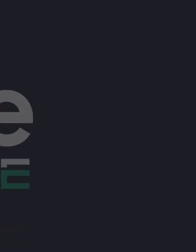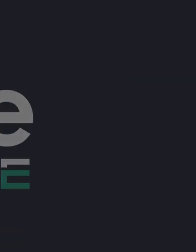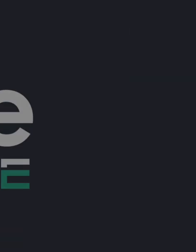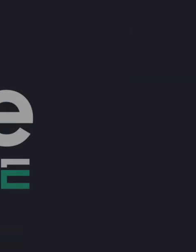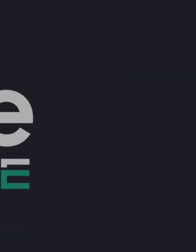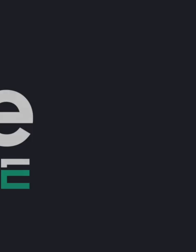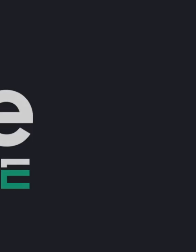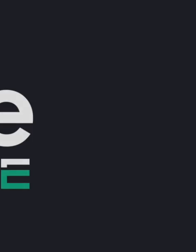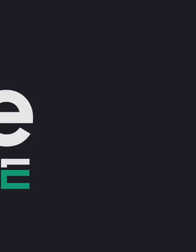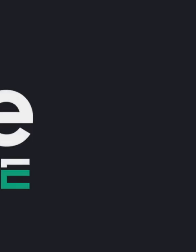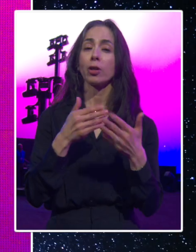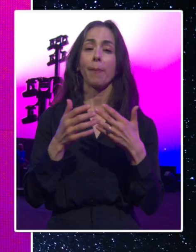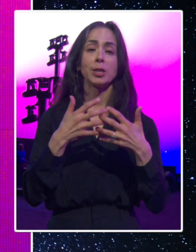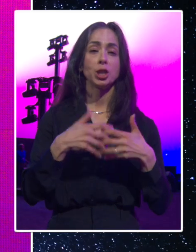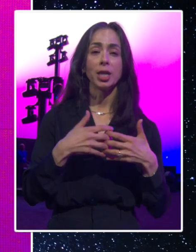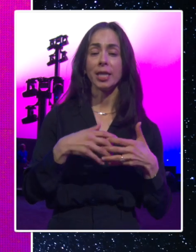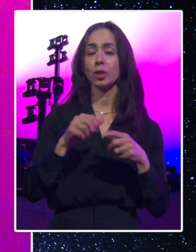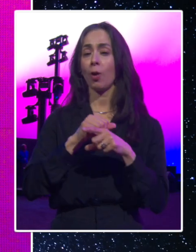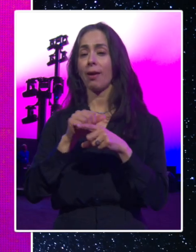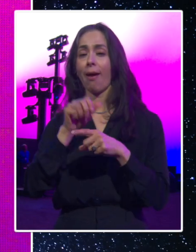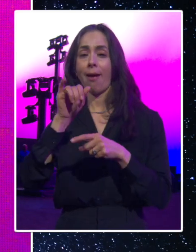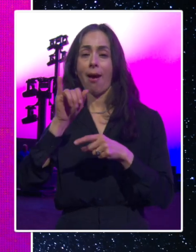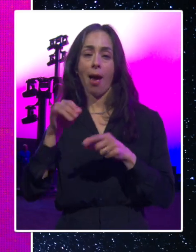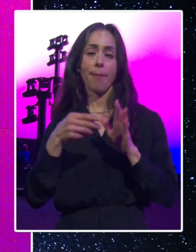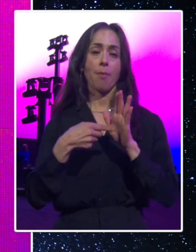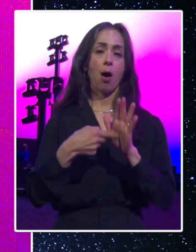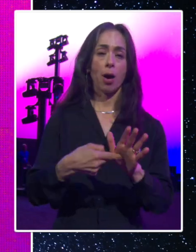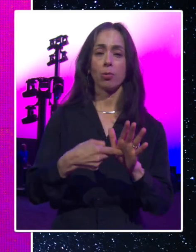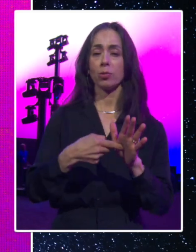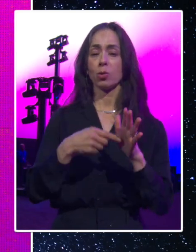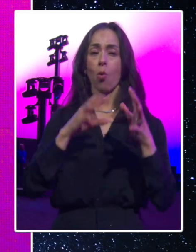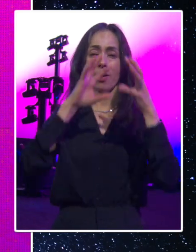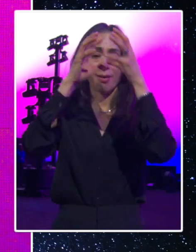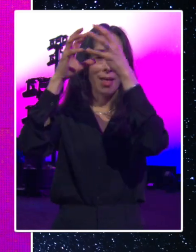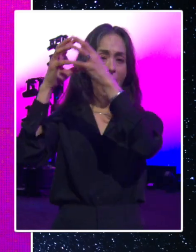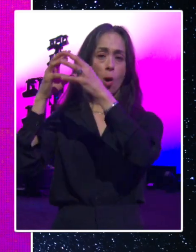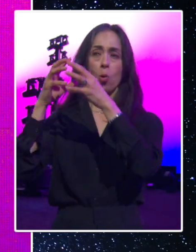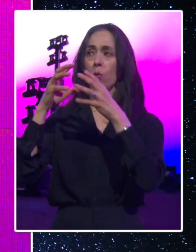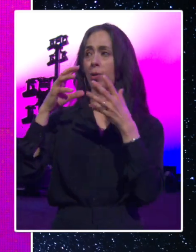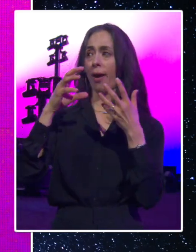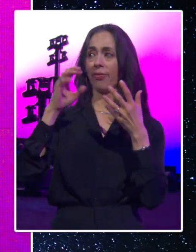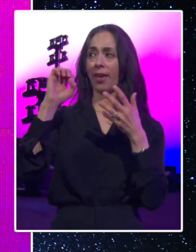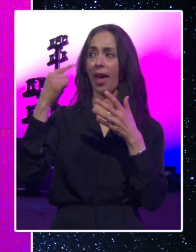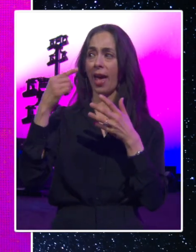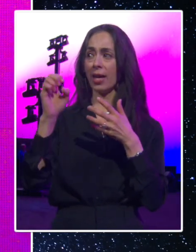Whether you're managing virtual machines, training AI models, or powering cloud native services at the edge,